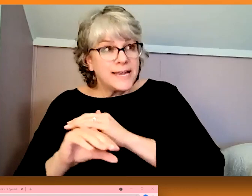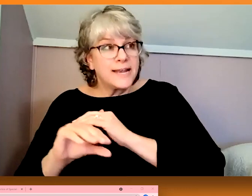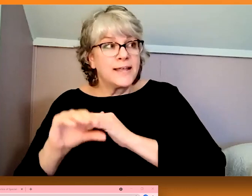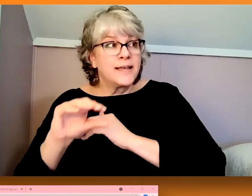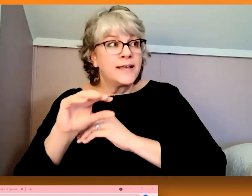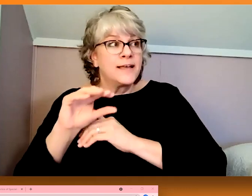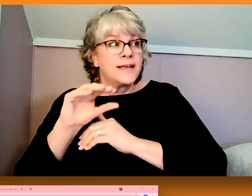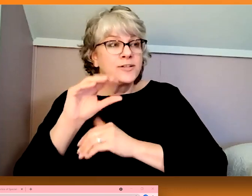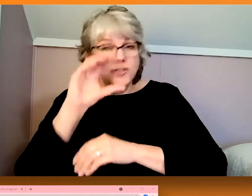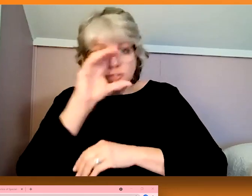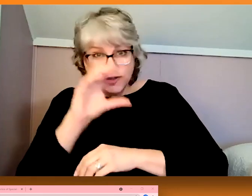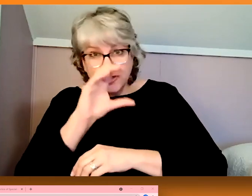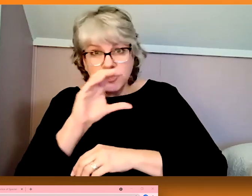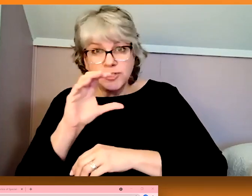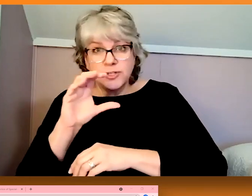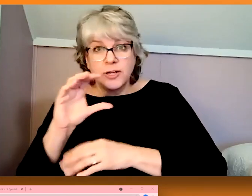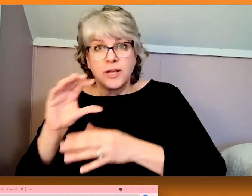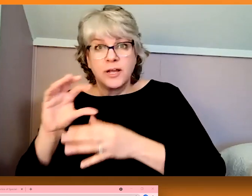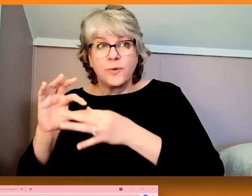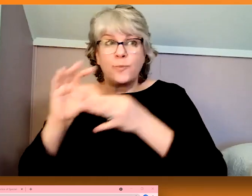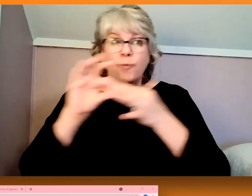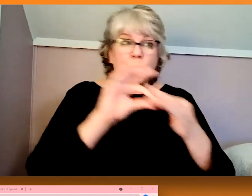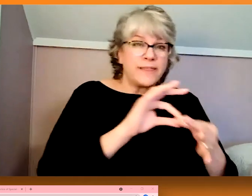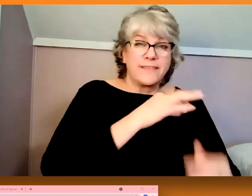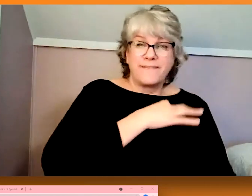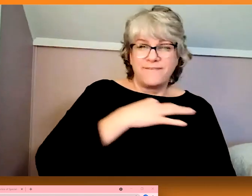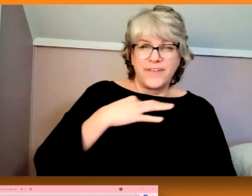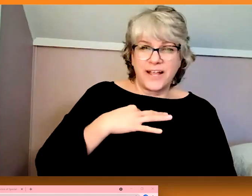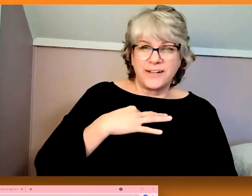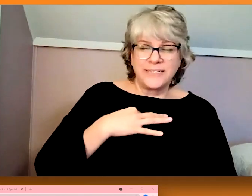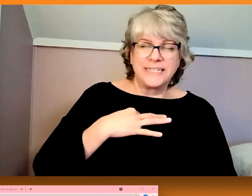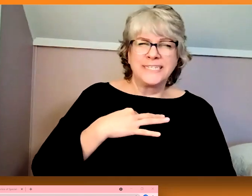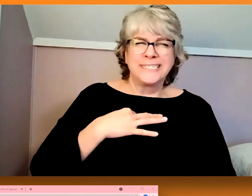the search for the faculty without being